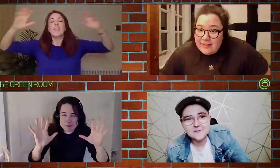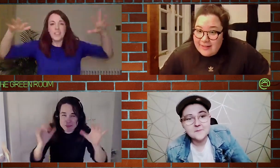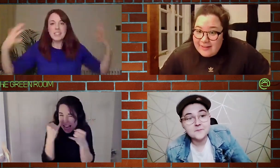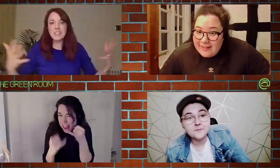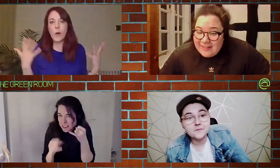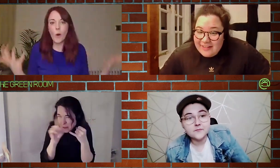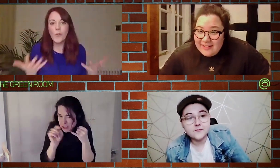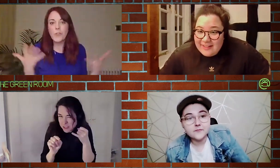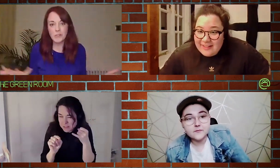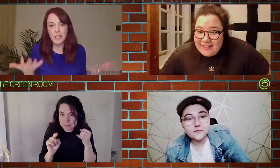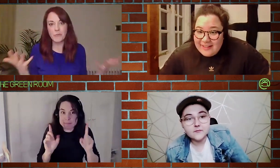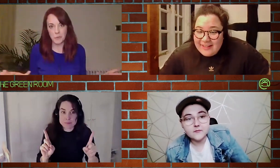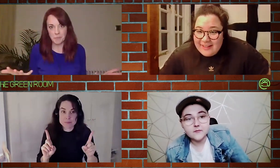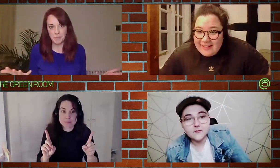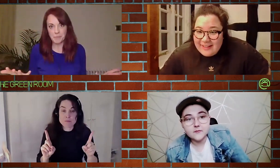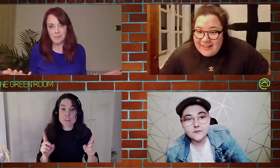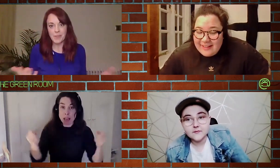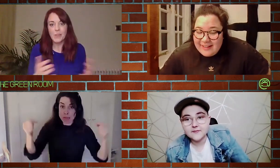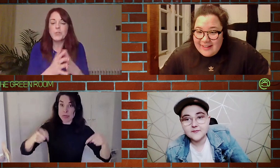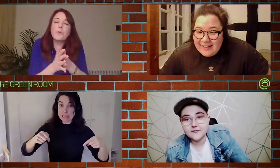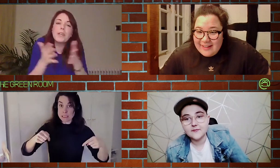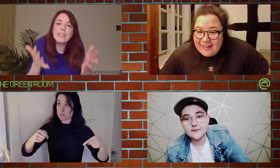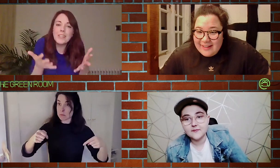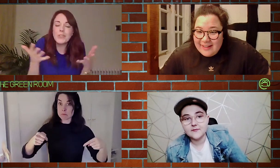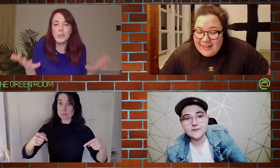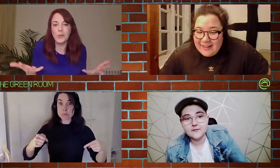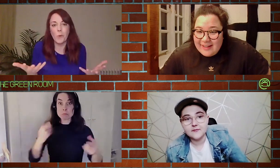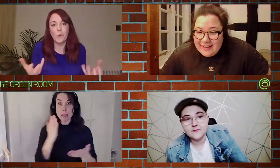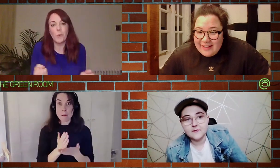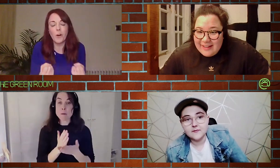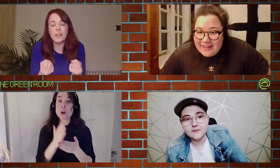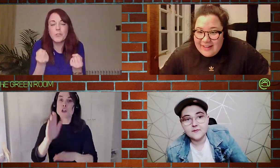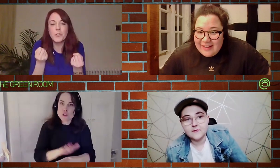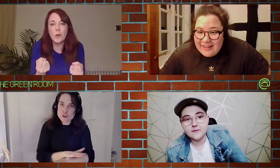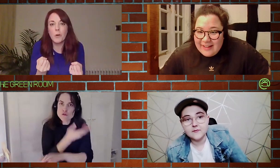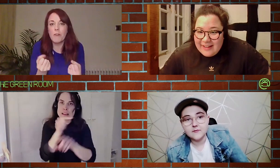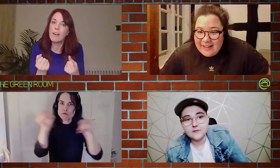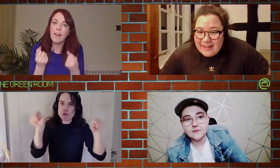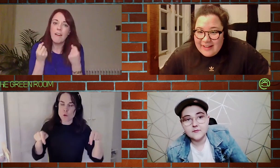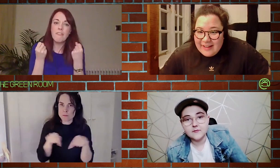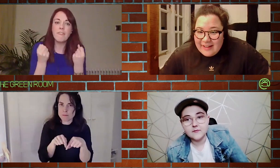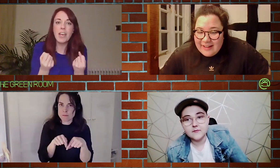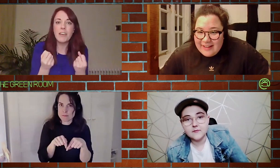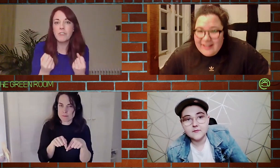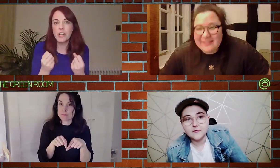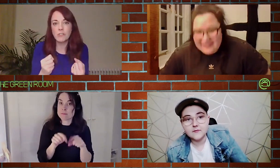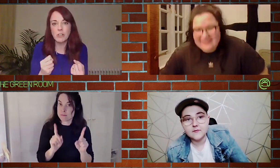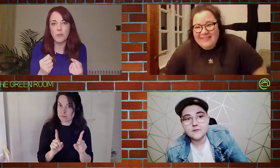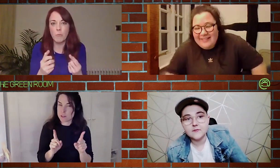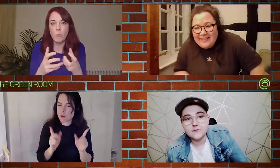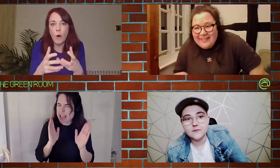This is called the Green Room. So we need to know what is your favorite Green Room? What